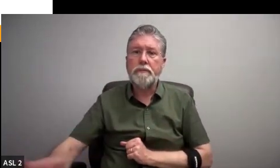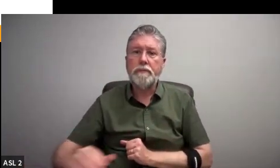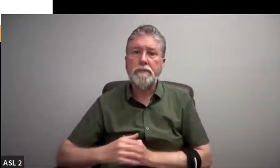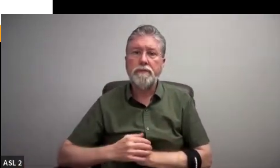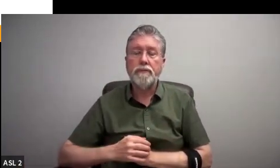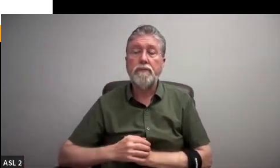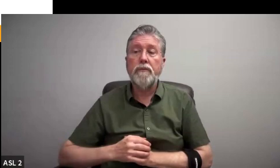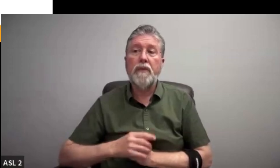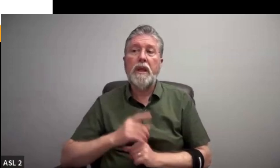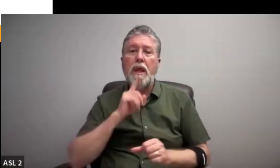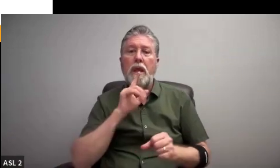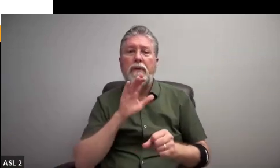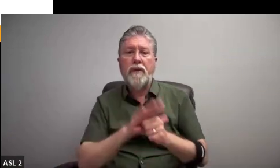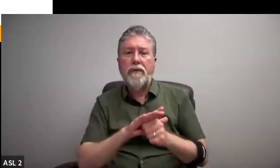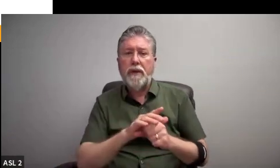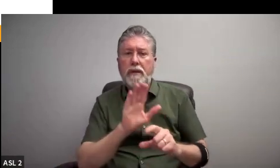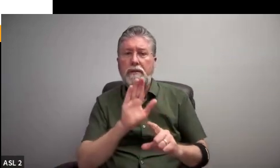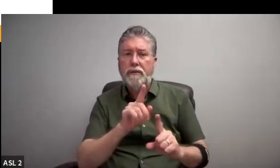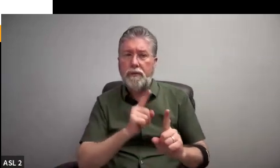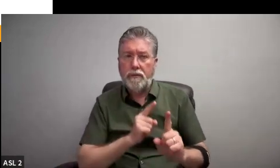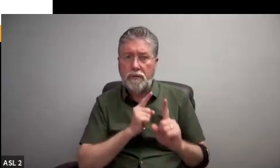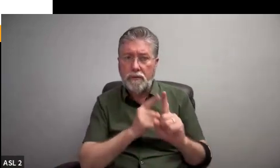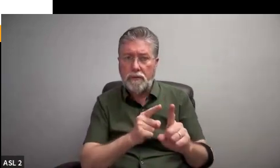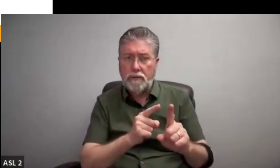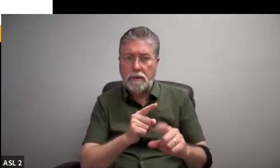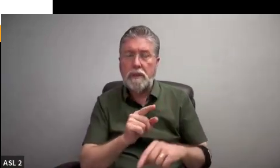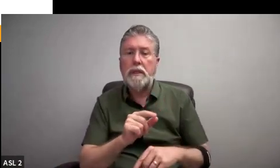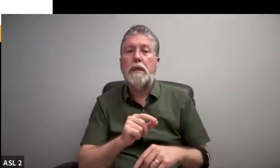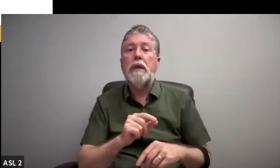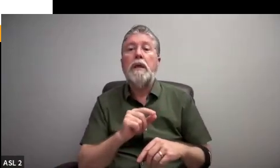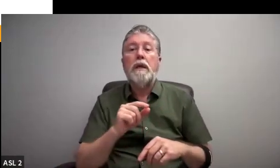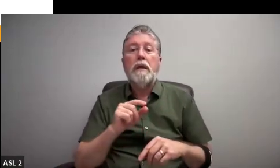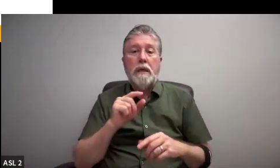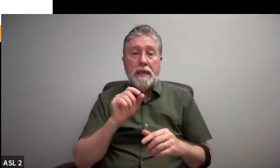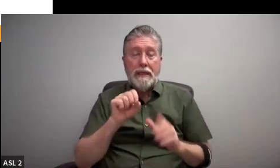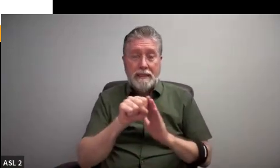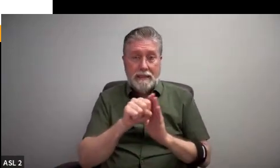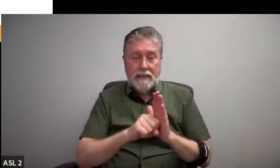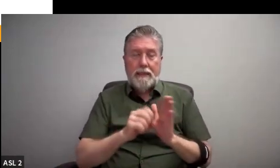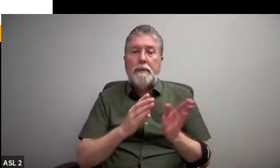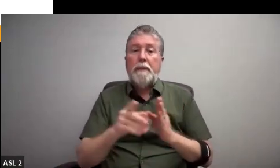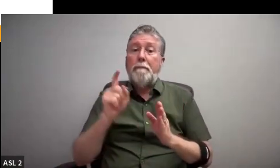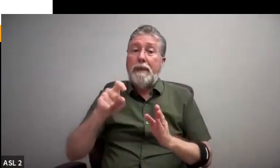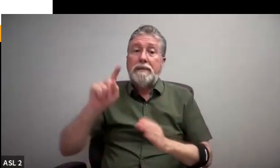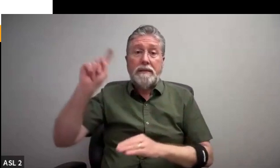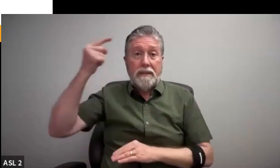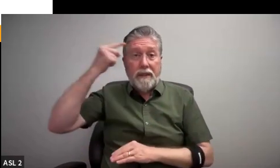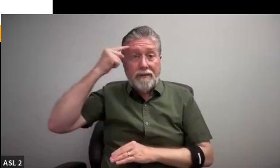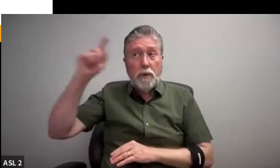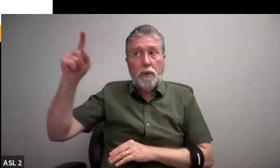Verification of intent. The state plan must be signed by the governor or the individual designee